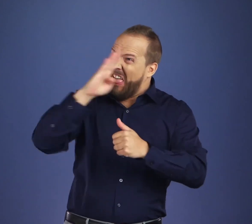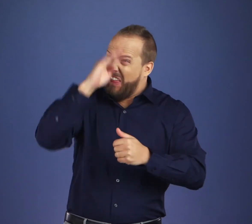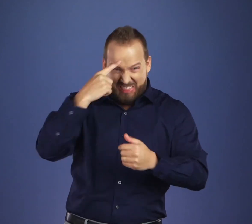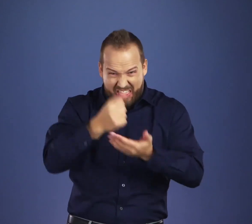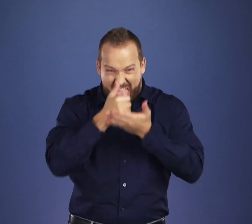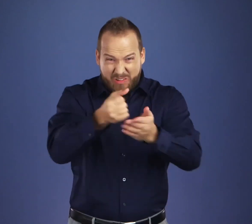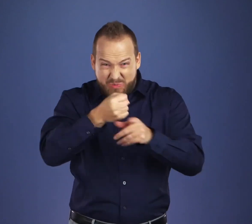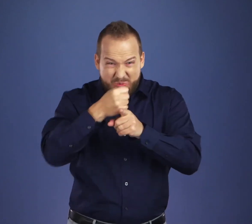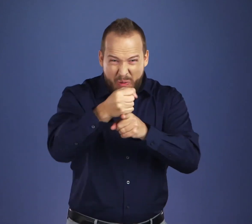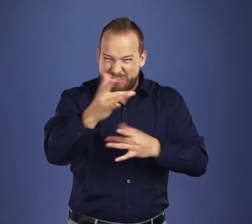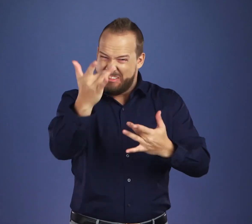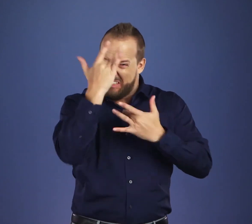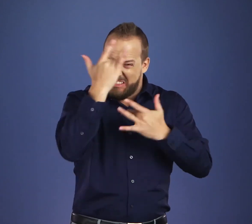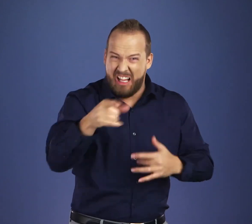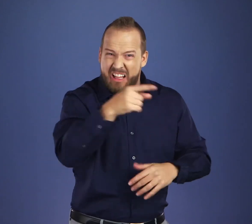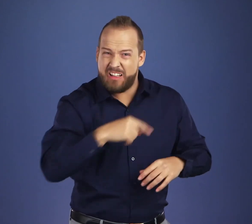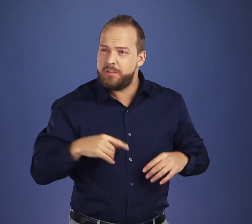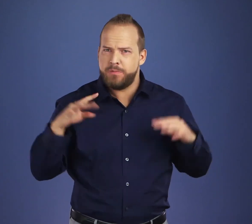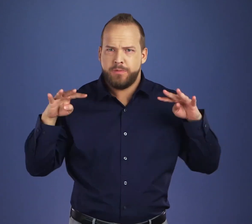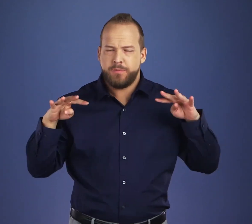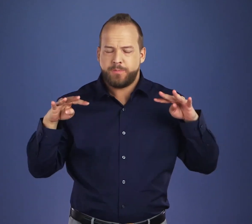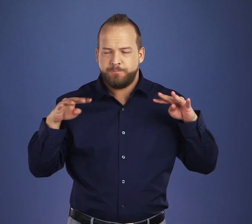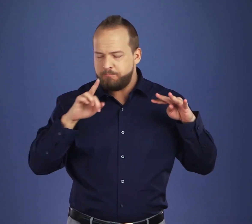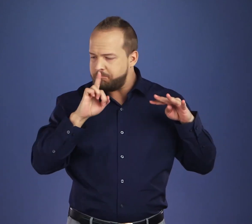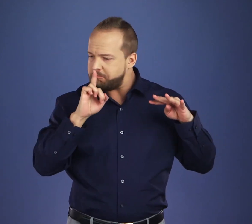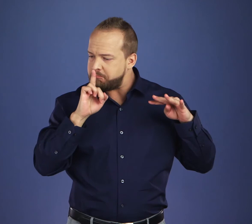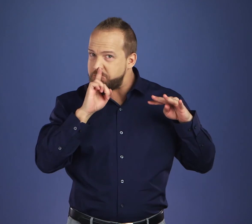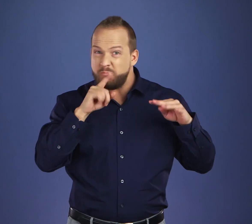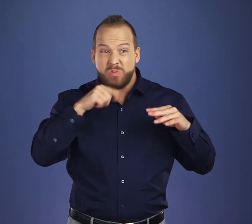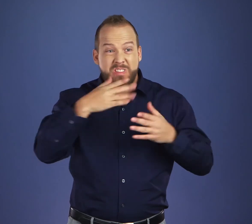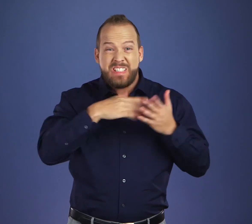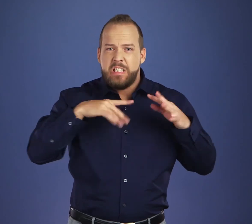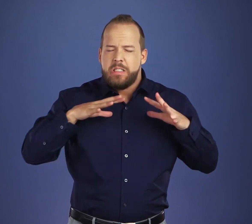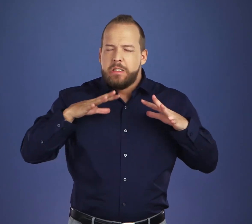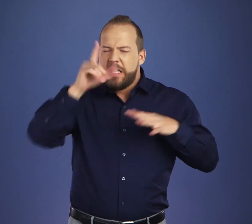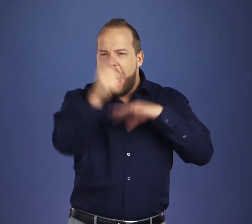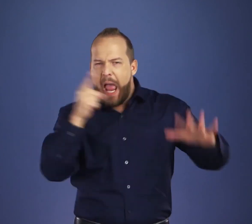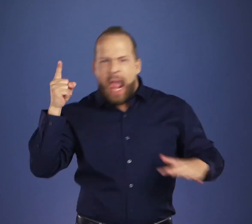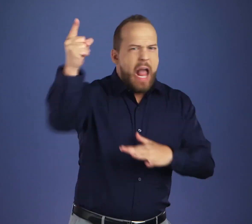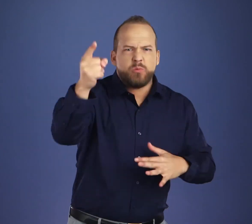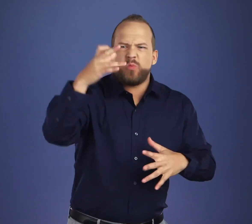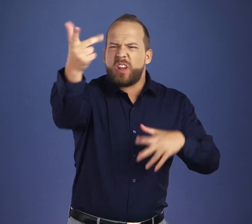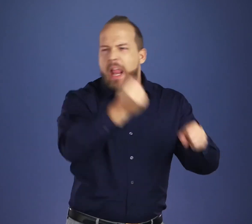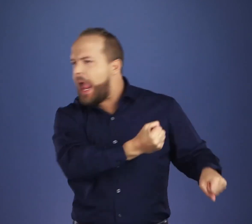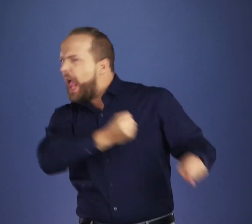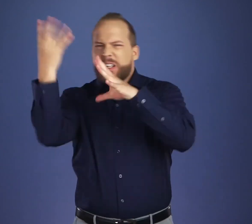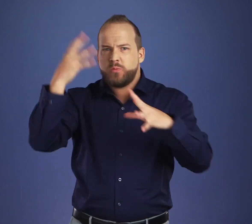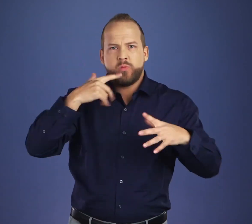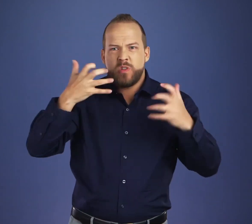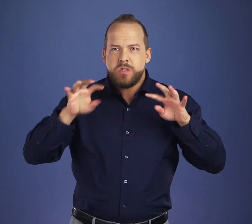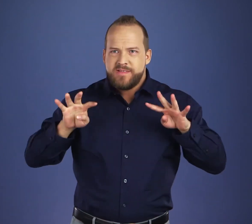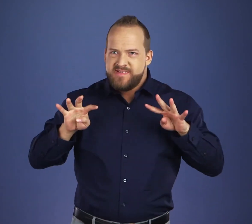A great wave of outraged resentment engulfed the meeting, sweeping every member to a single resolve: